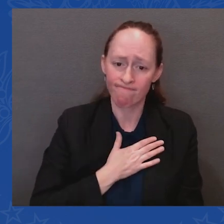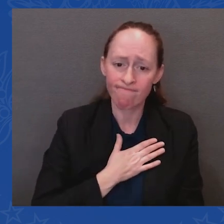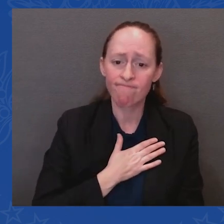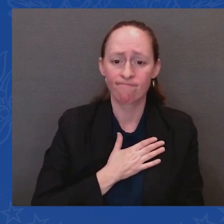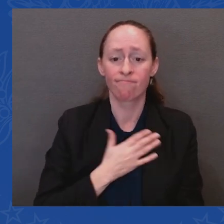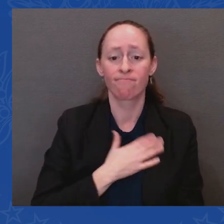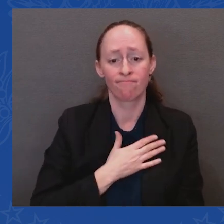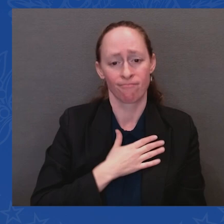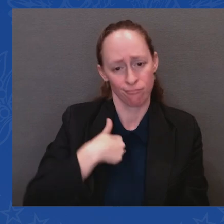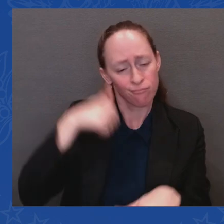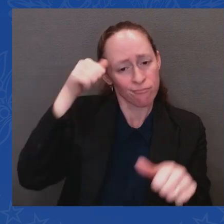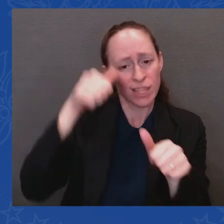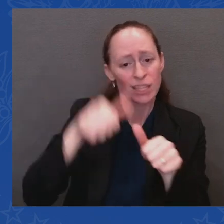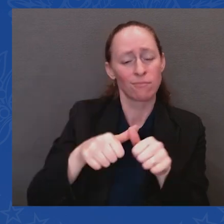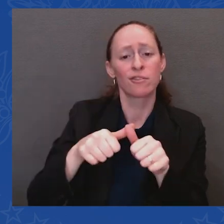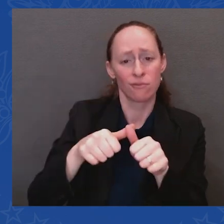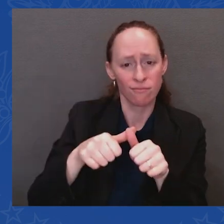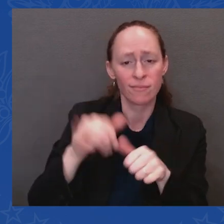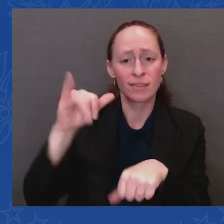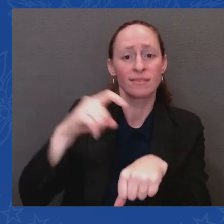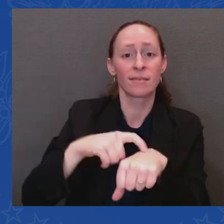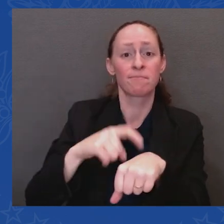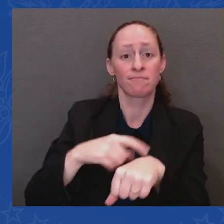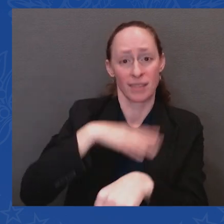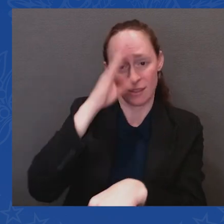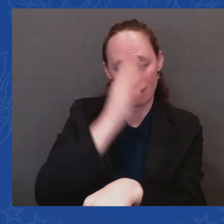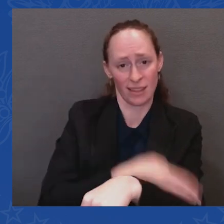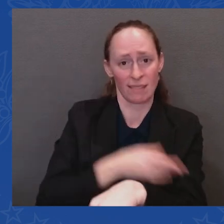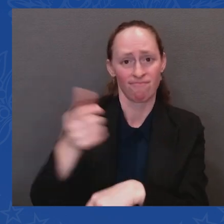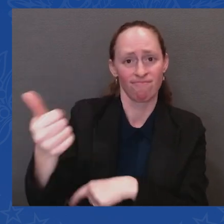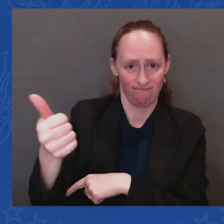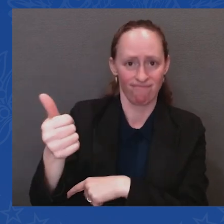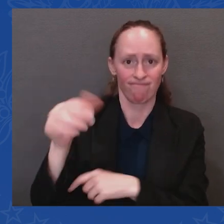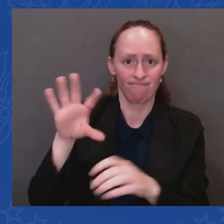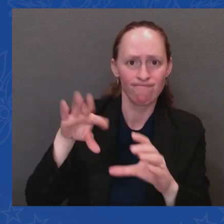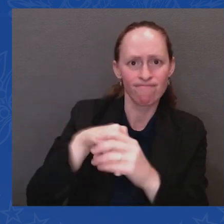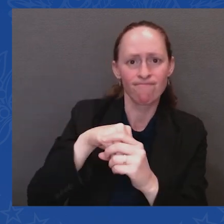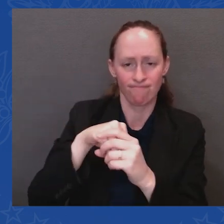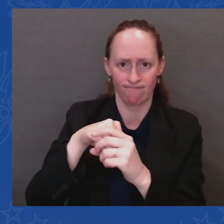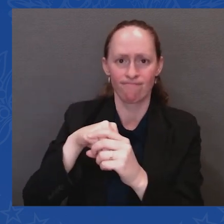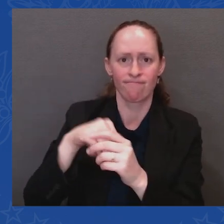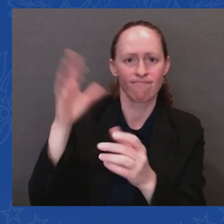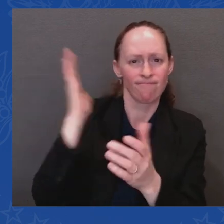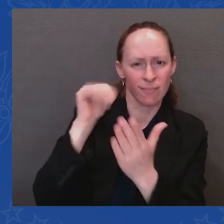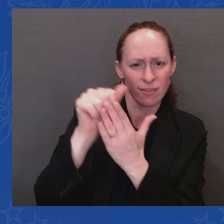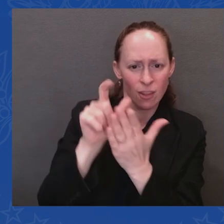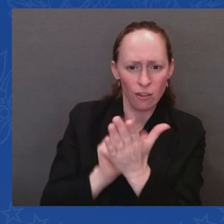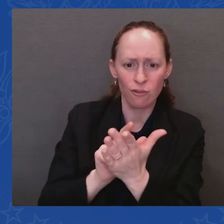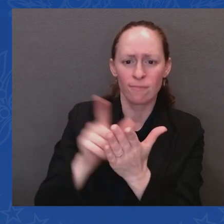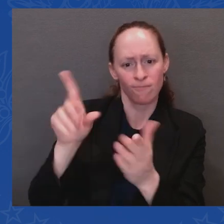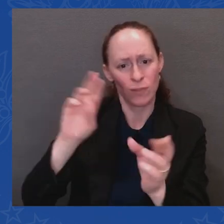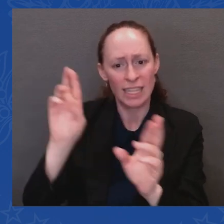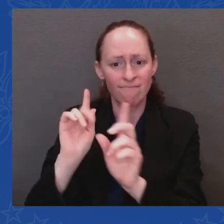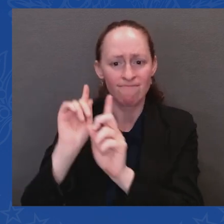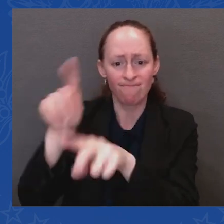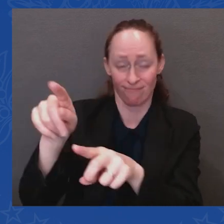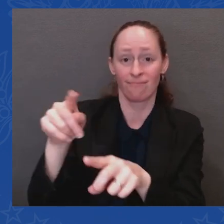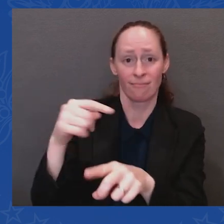standing ramrod straight as I pinned his bars on him the day he joined the Army National Guard in Delaware.